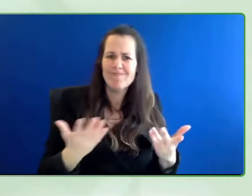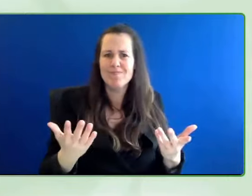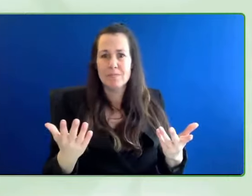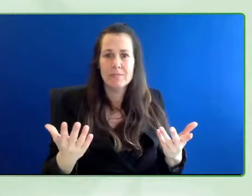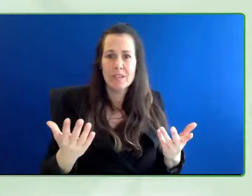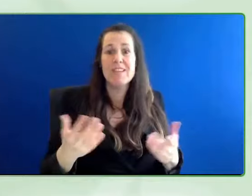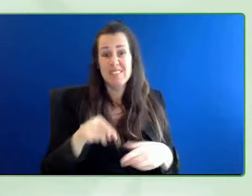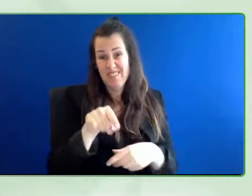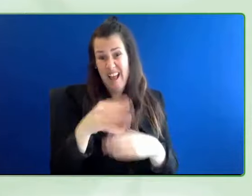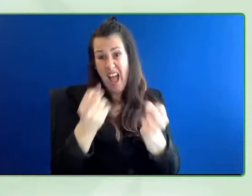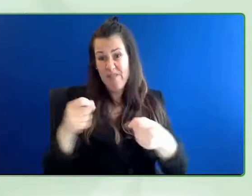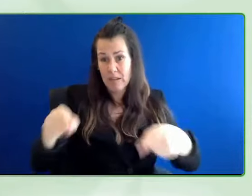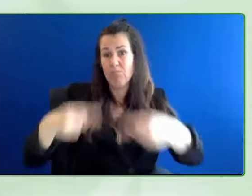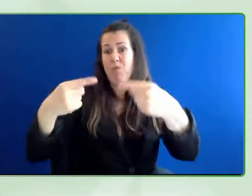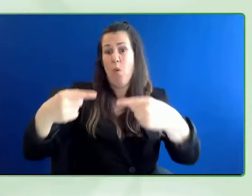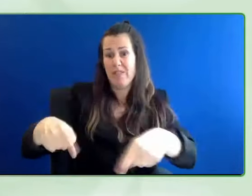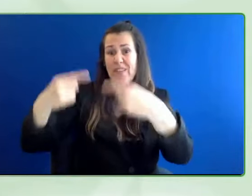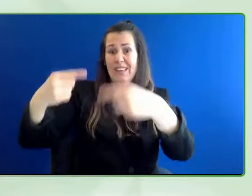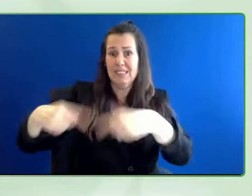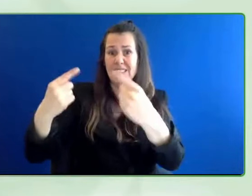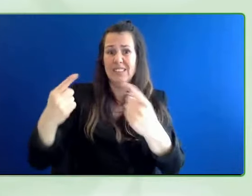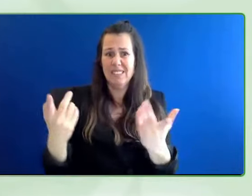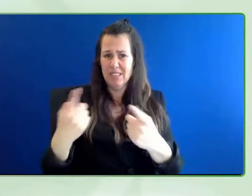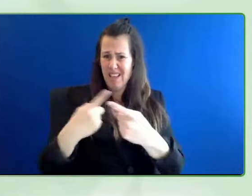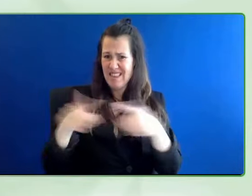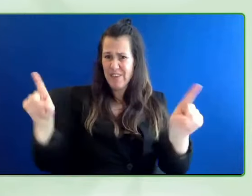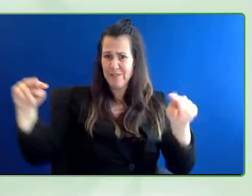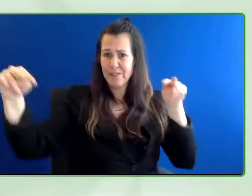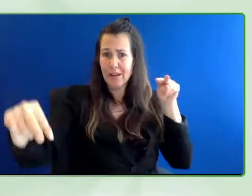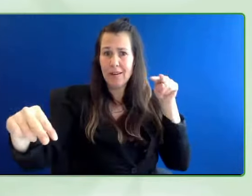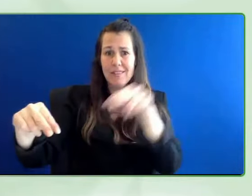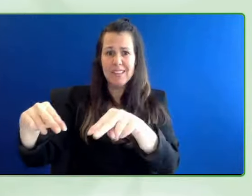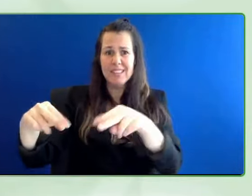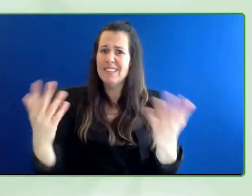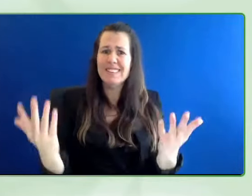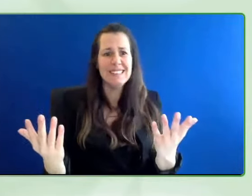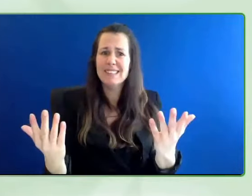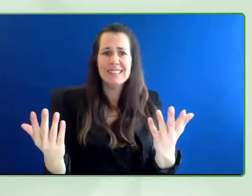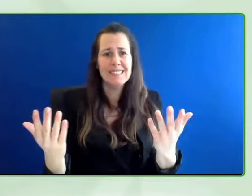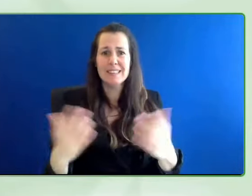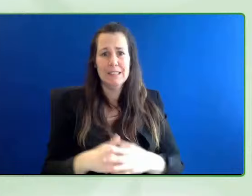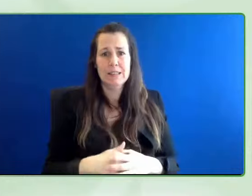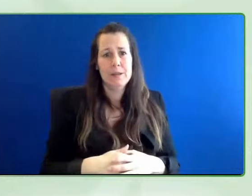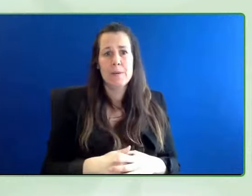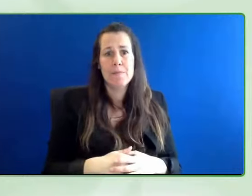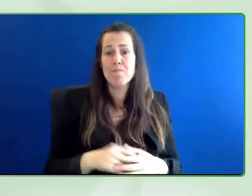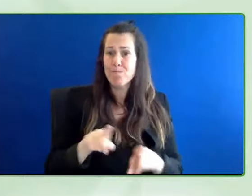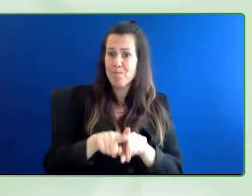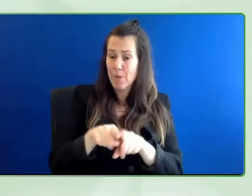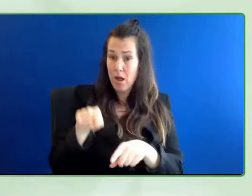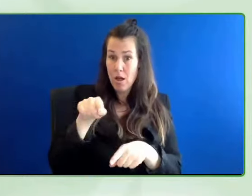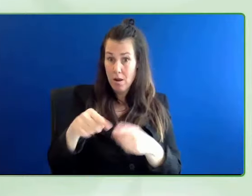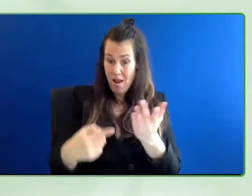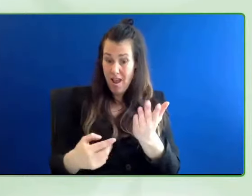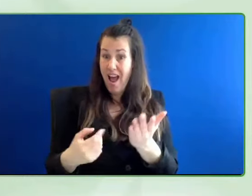As purposes. Last but not least, we also lack opportunities for those who want to become professionals